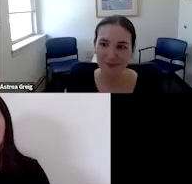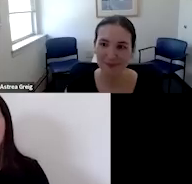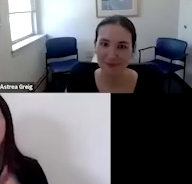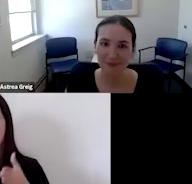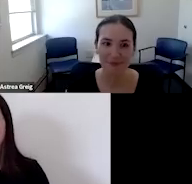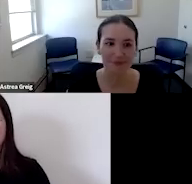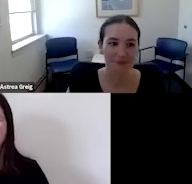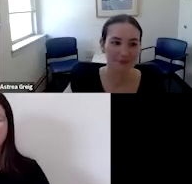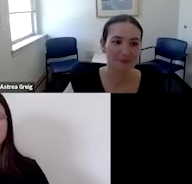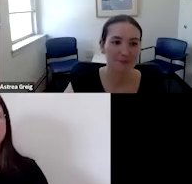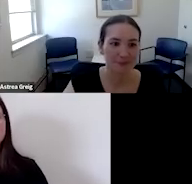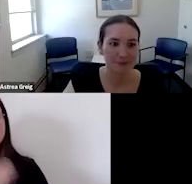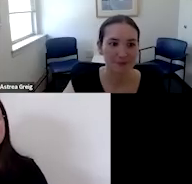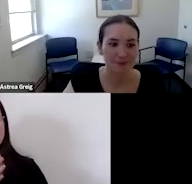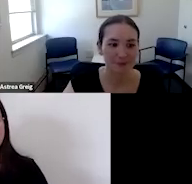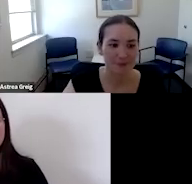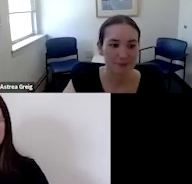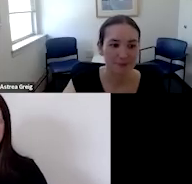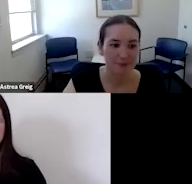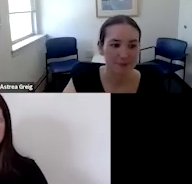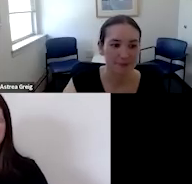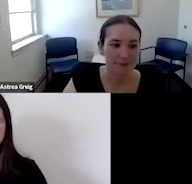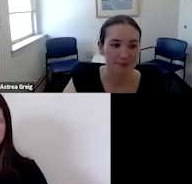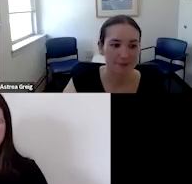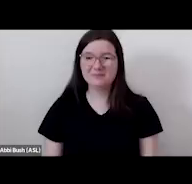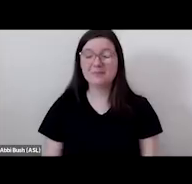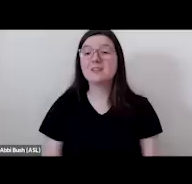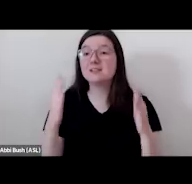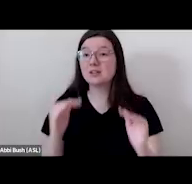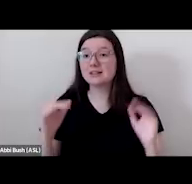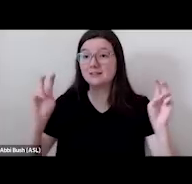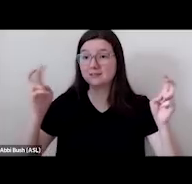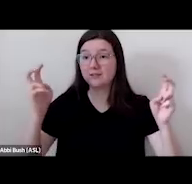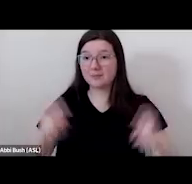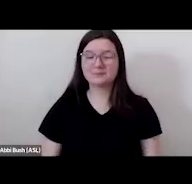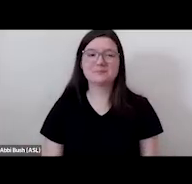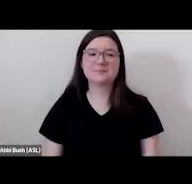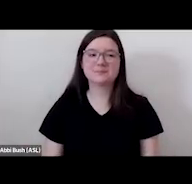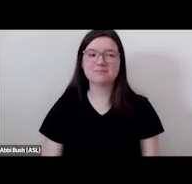[Jack] Great, thank you for that presentation. So our next topic is gonna be discussing collaboration